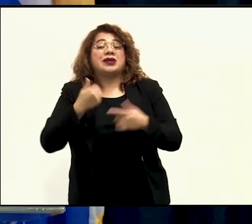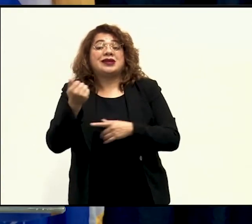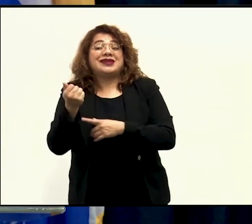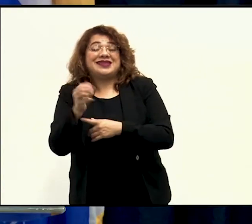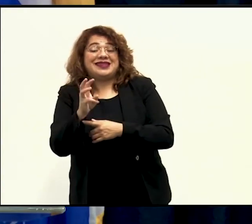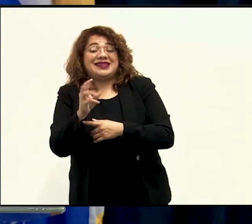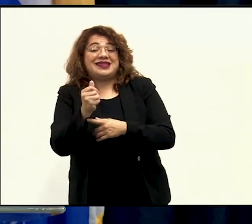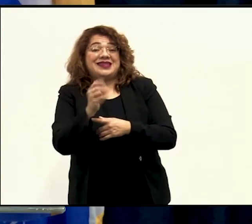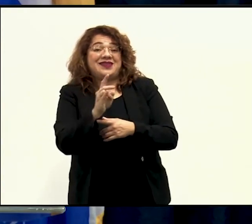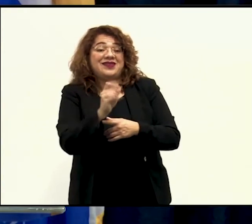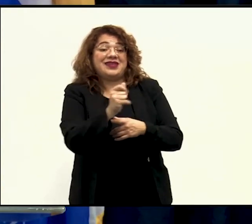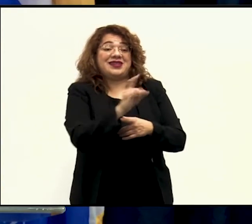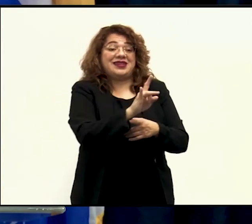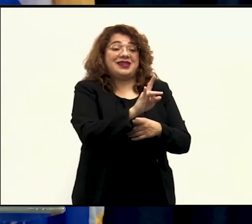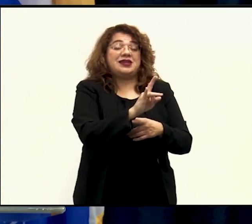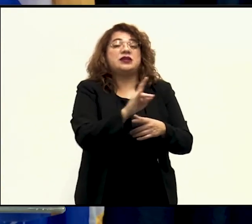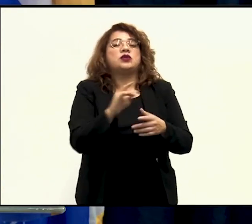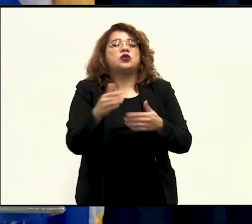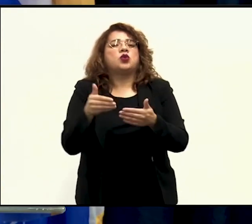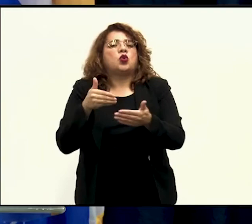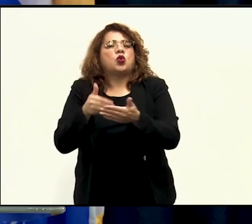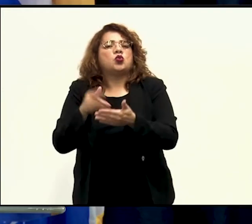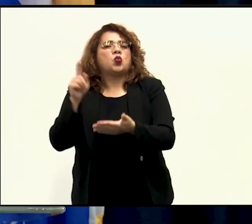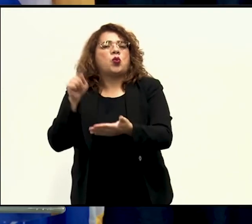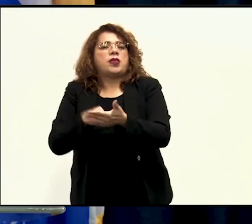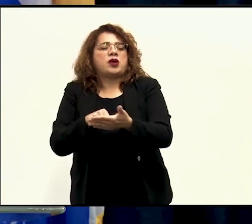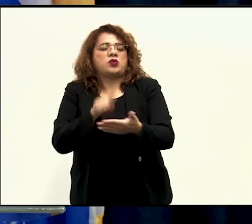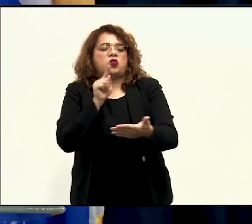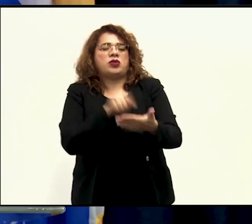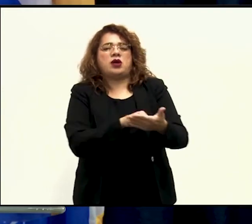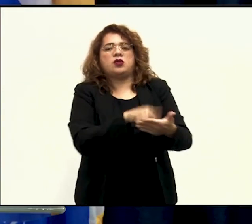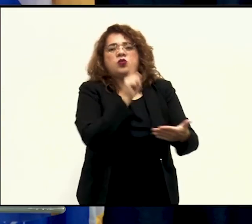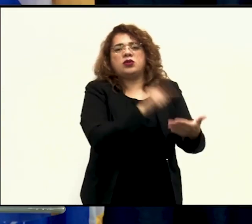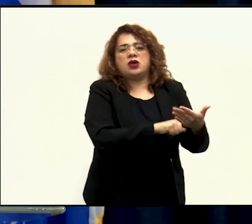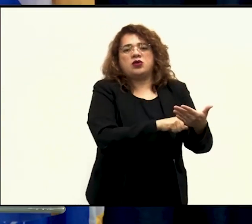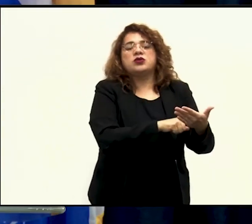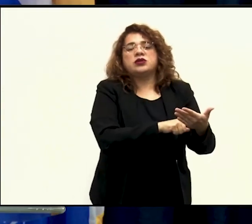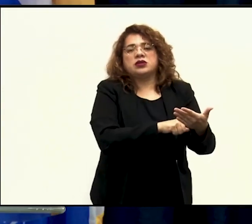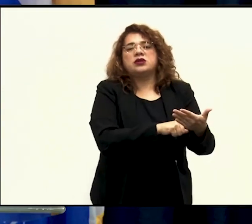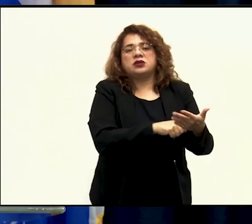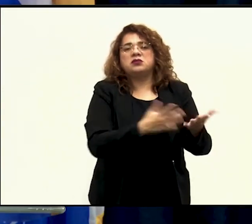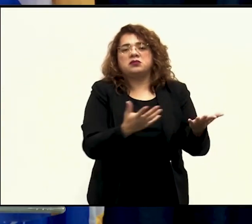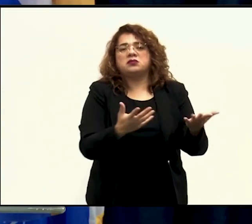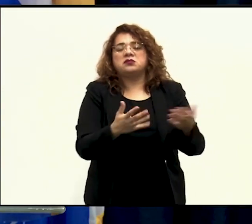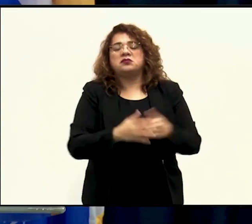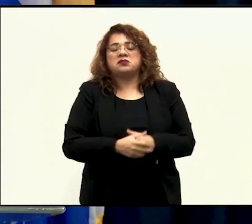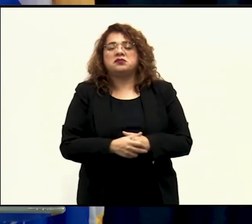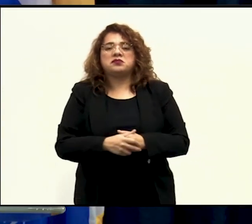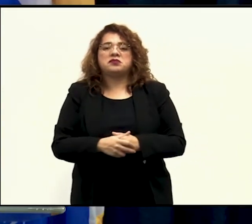18 when we were seeing closer to 1,000 of those in those age groups per age group.